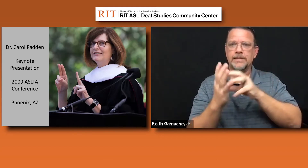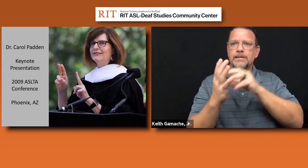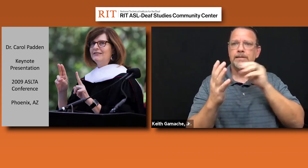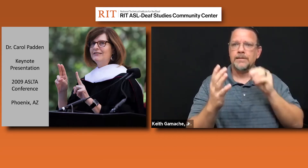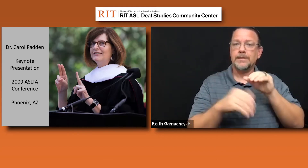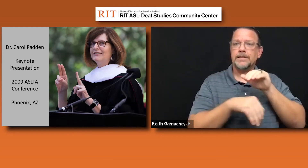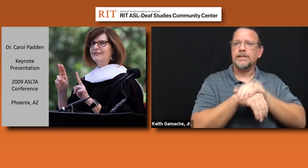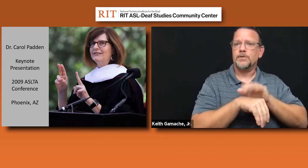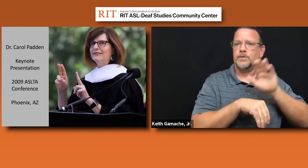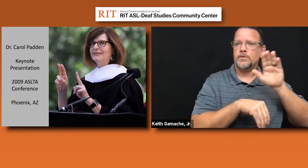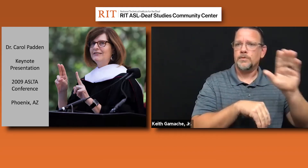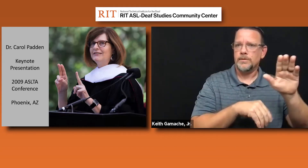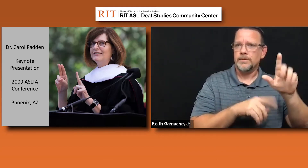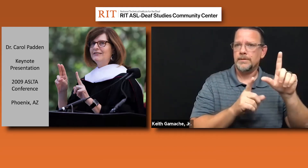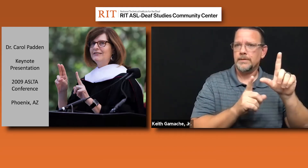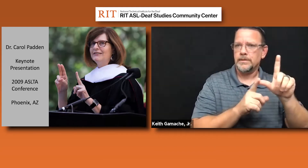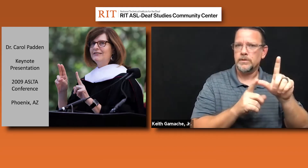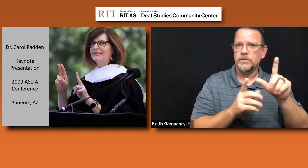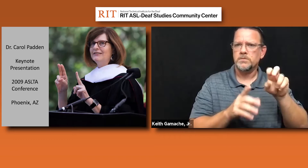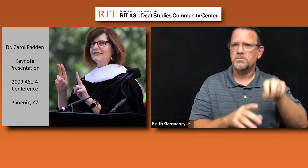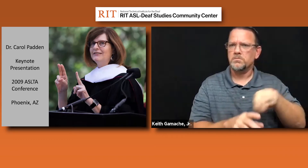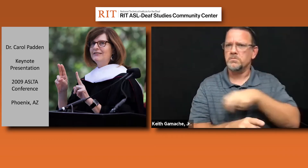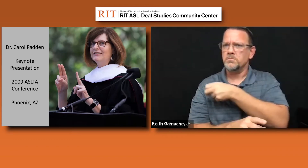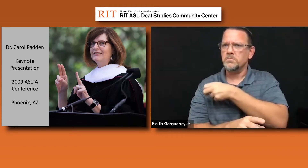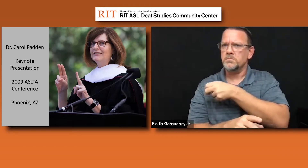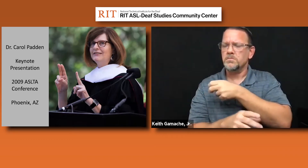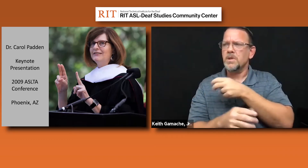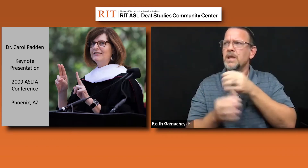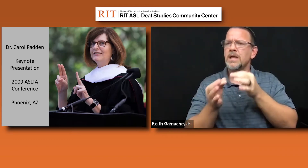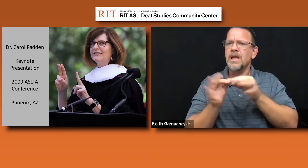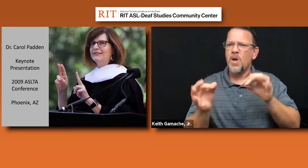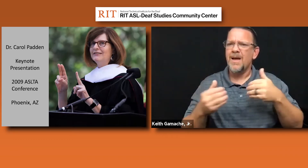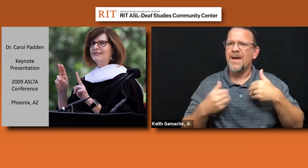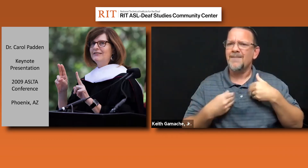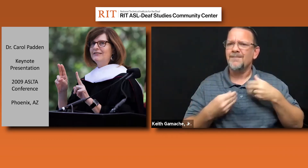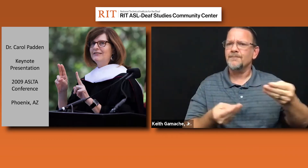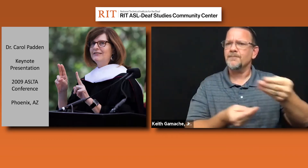actually follows the English visual representation.